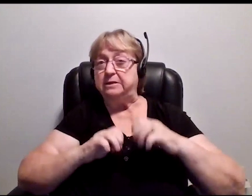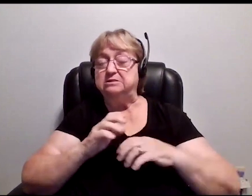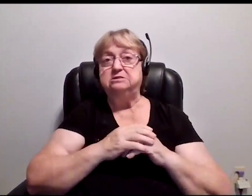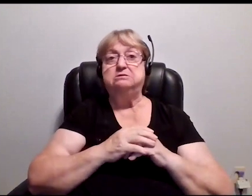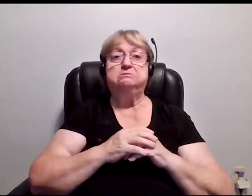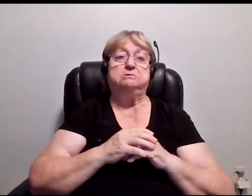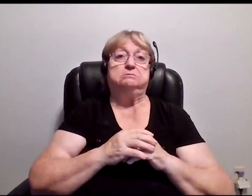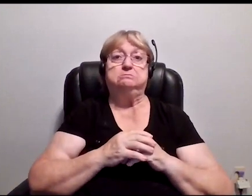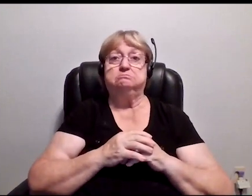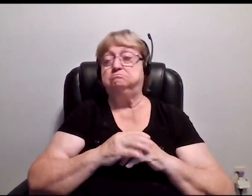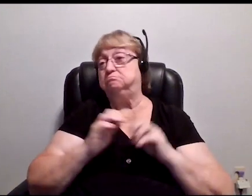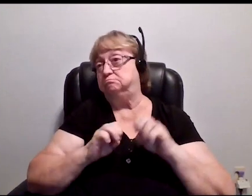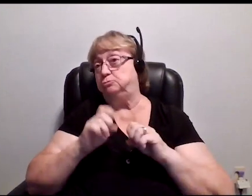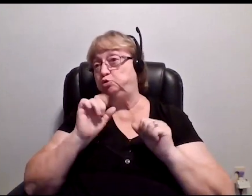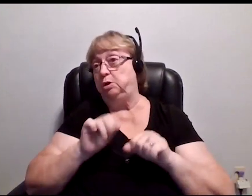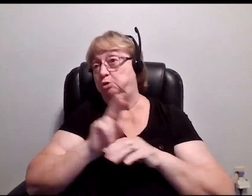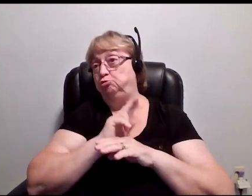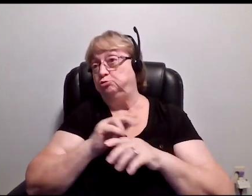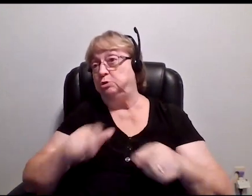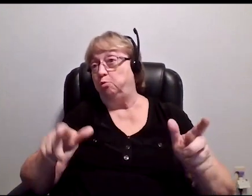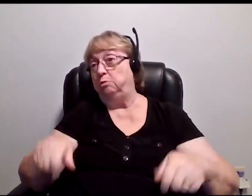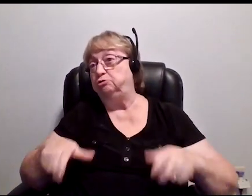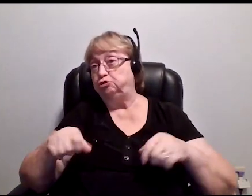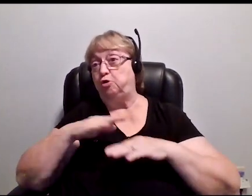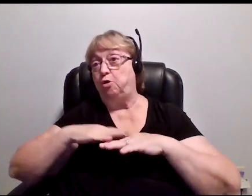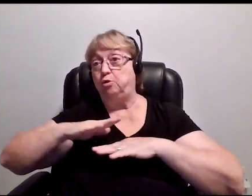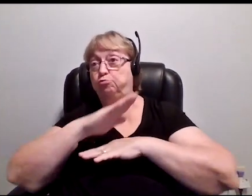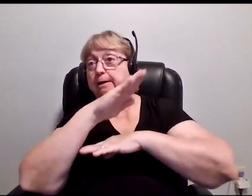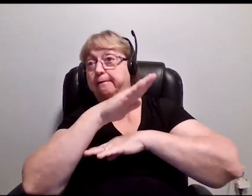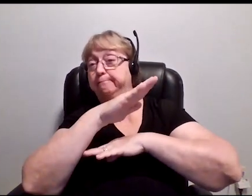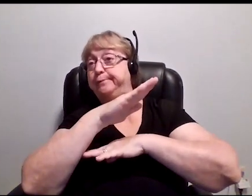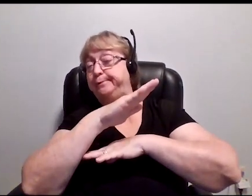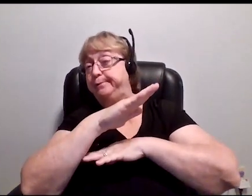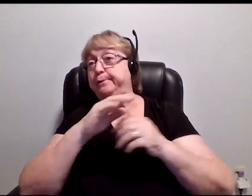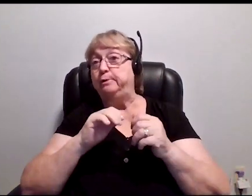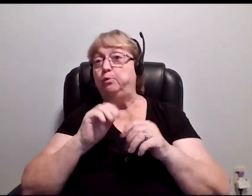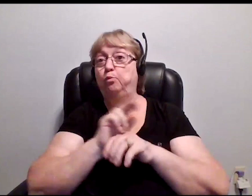could use wheelchairs on ramps with a motion detector to understand the basics of motion and kinematics.